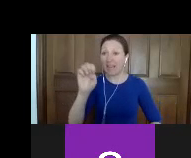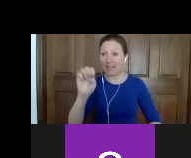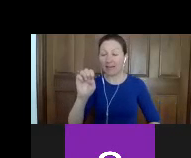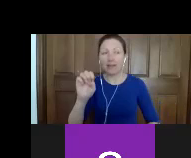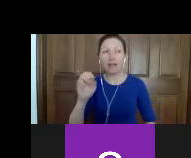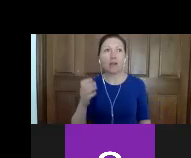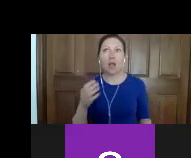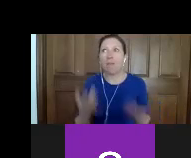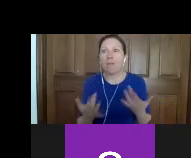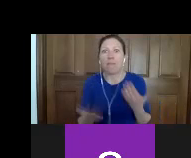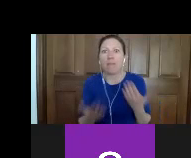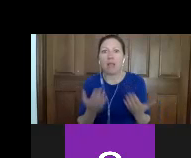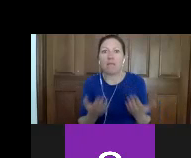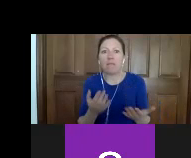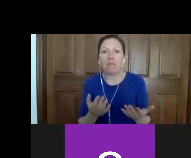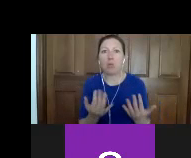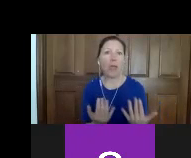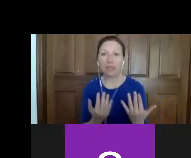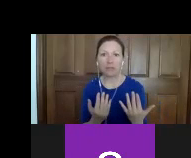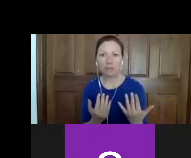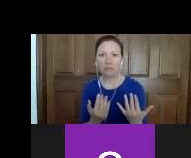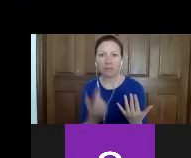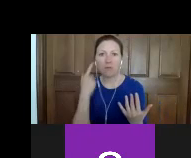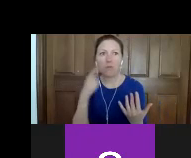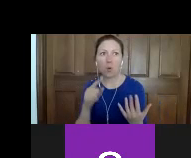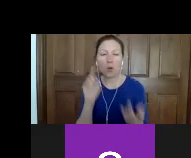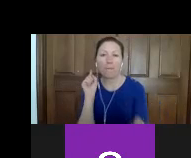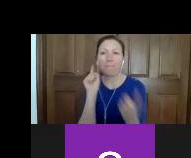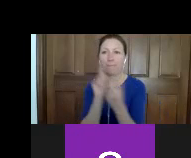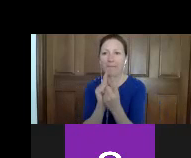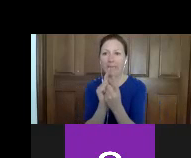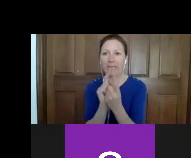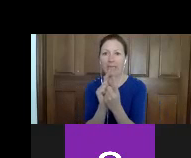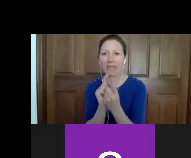think about are I walking with a cane, why are you walking with a cane, what does the